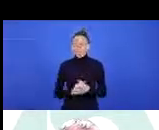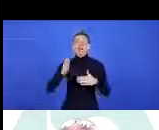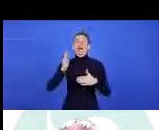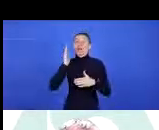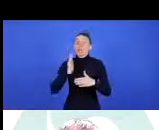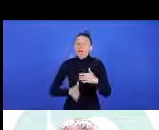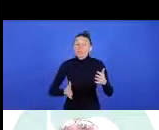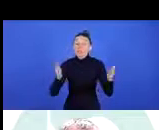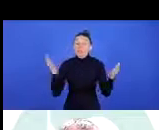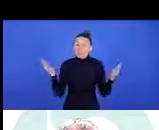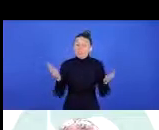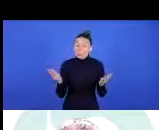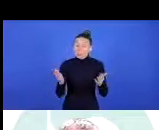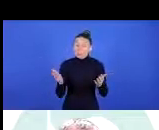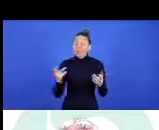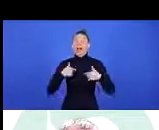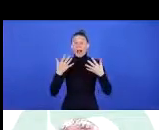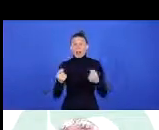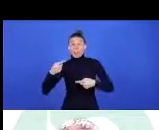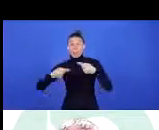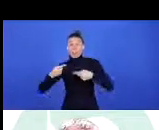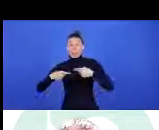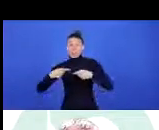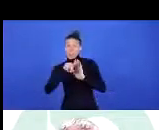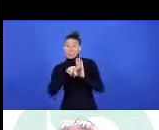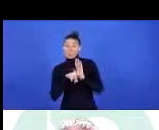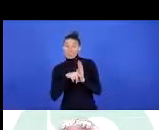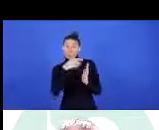a very recent and very exciting, and then lastly